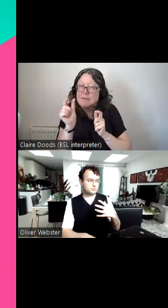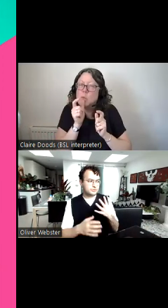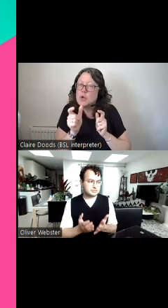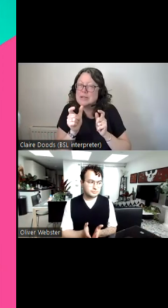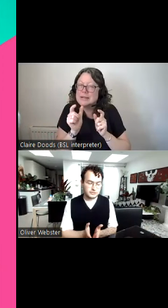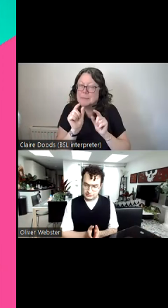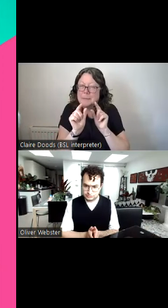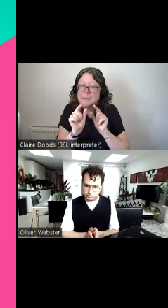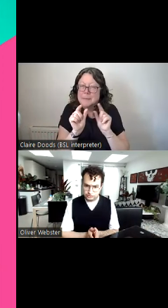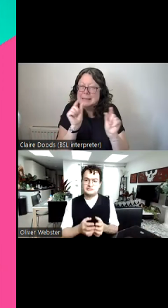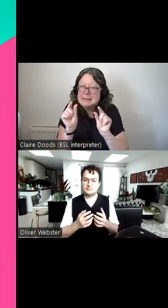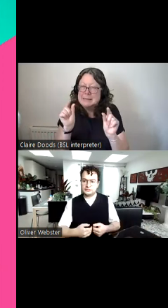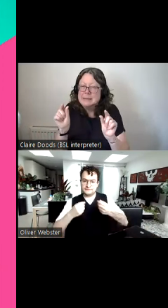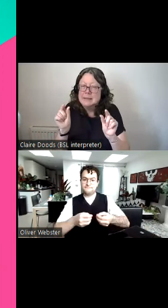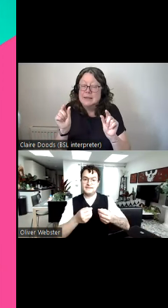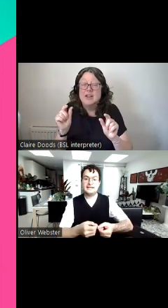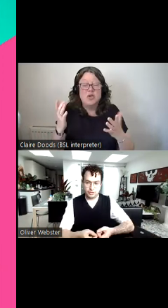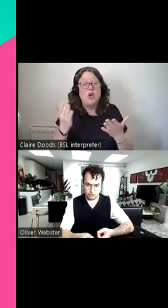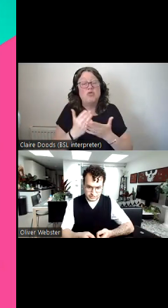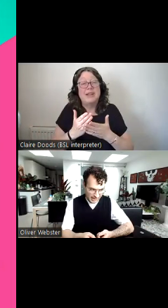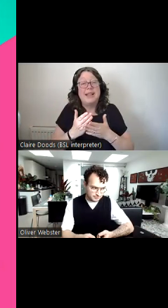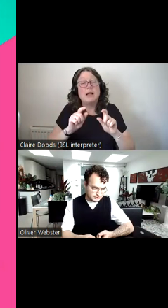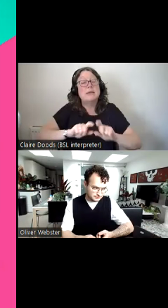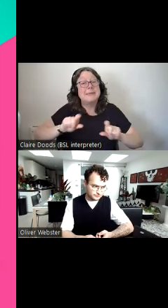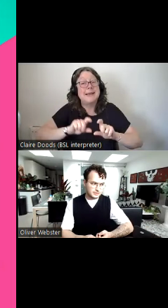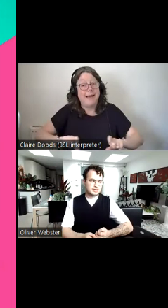What subtitles do is subtitles fill in those gaps.